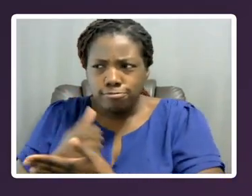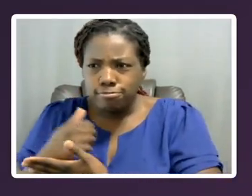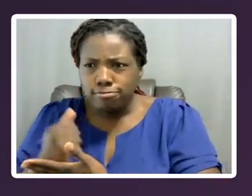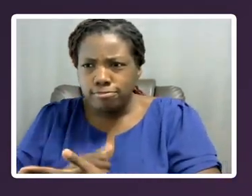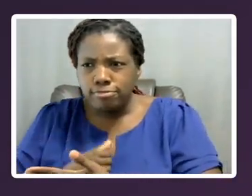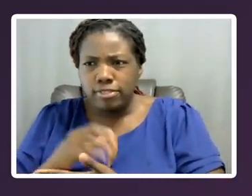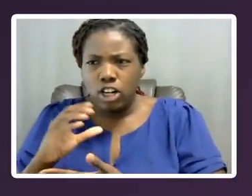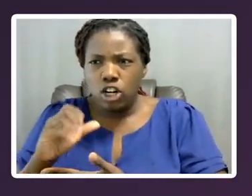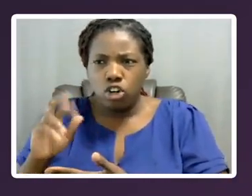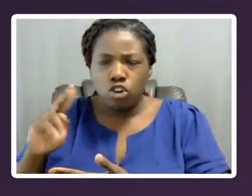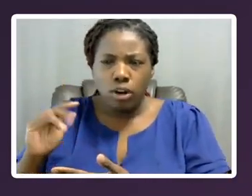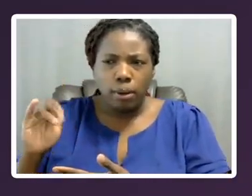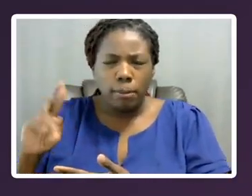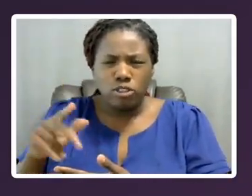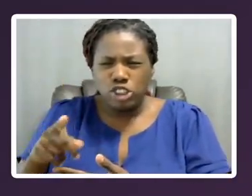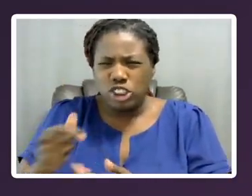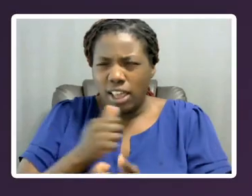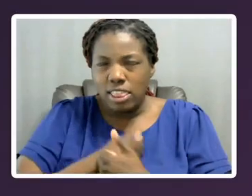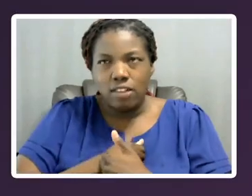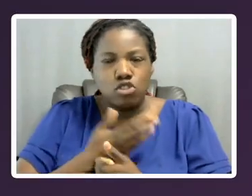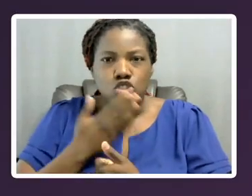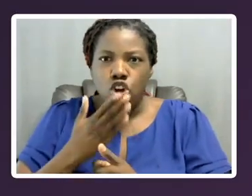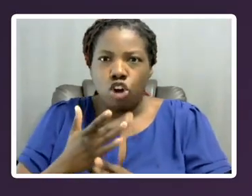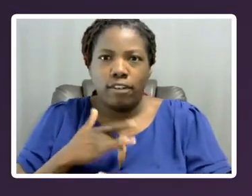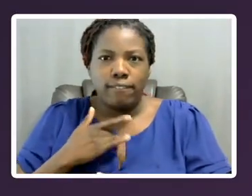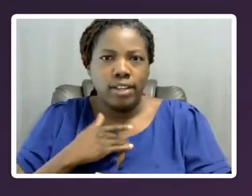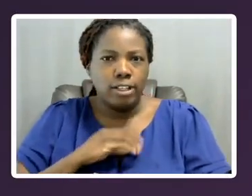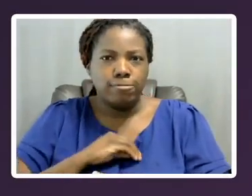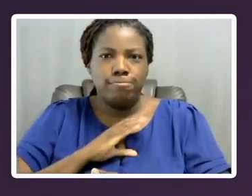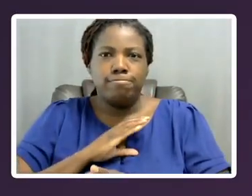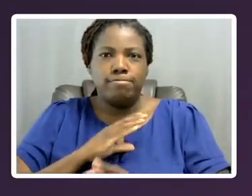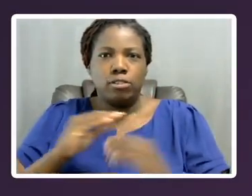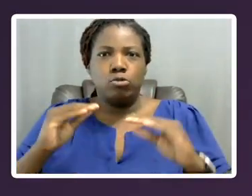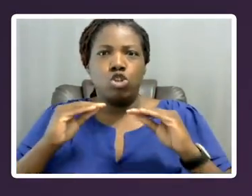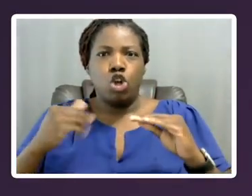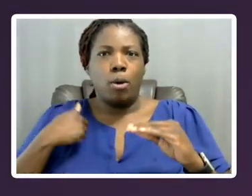it's a great feeling. Because that's the way I was taught. You know, when you become of age,